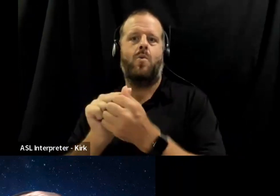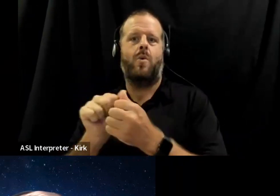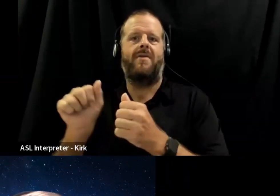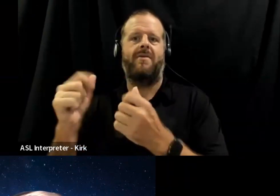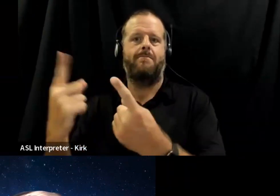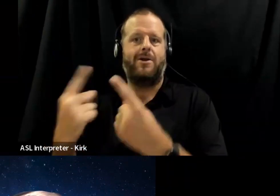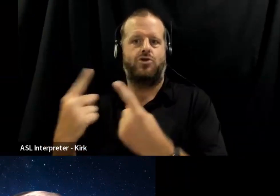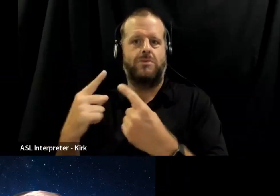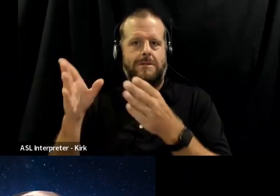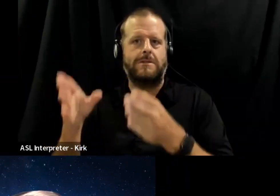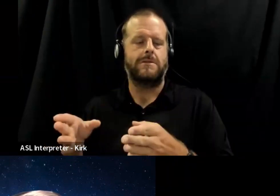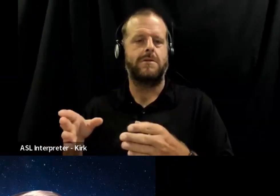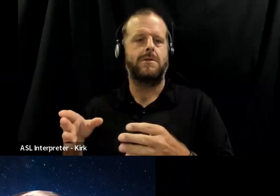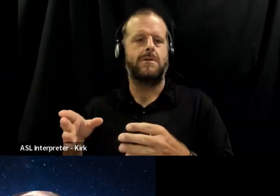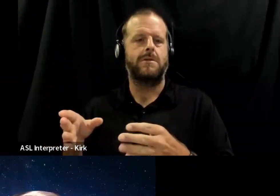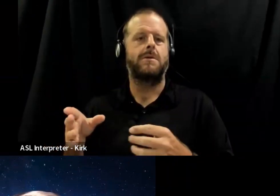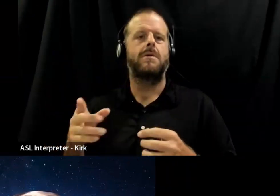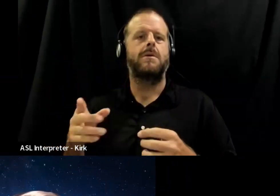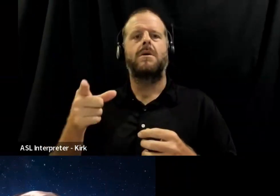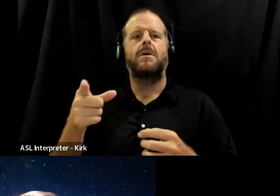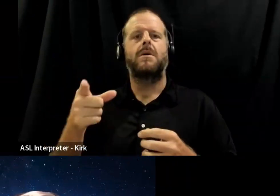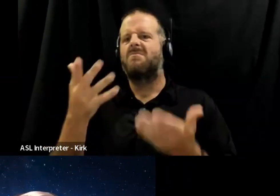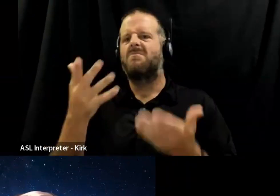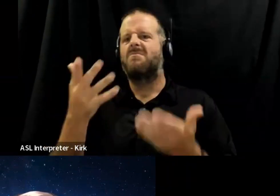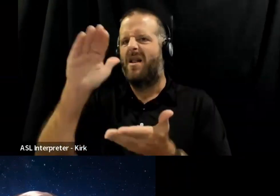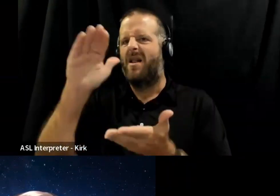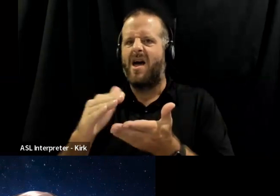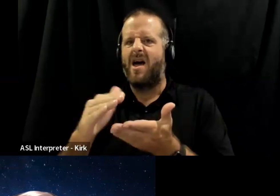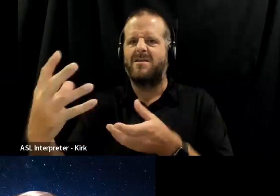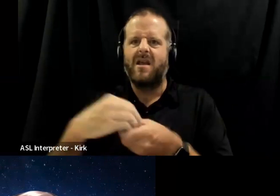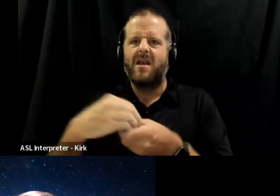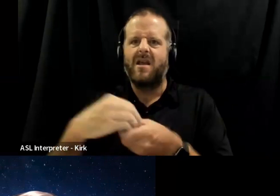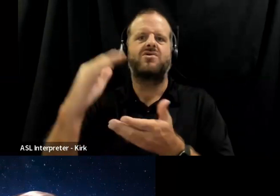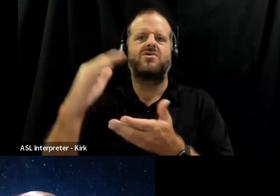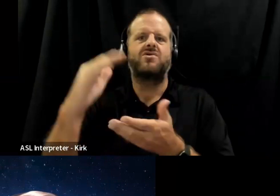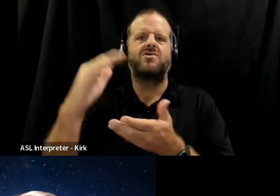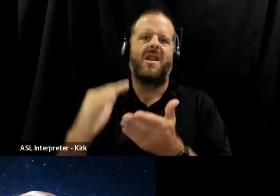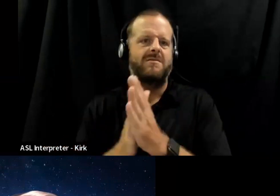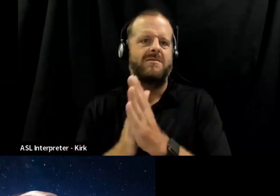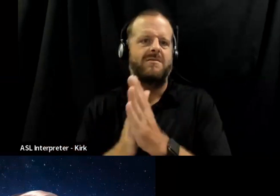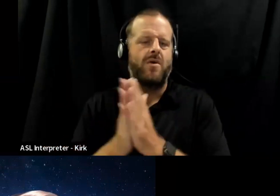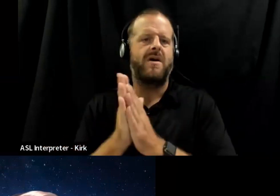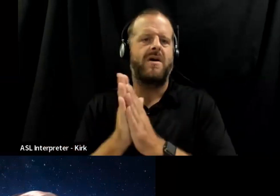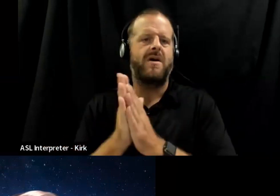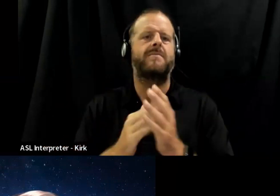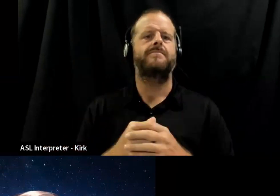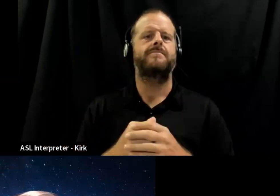as less engaged or less motivated is I think that I'm more successful when